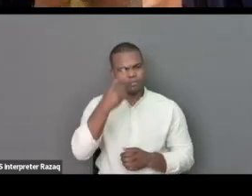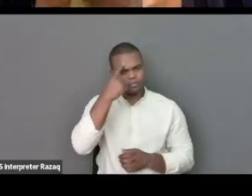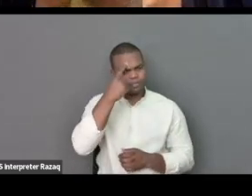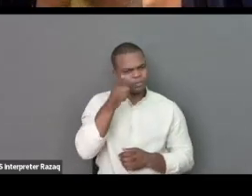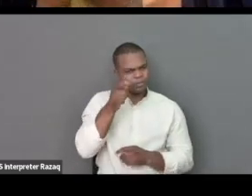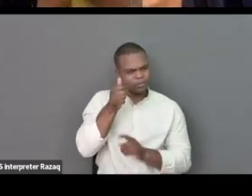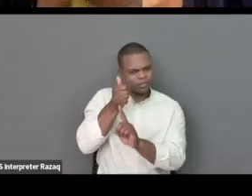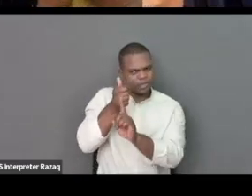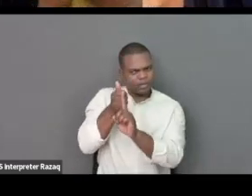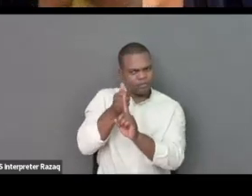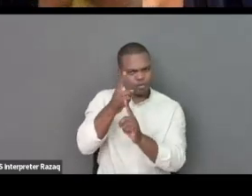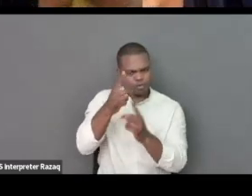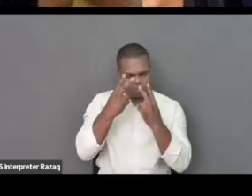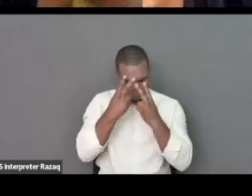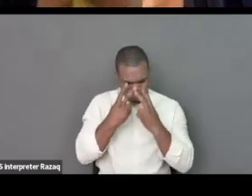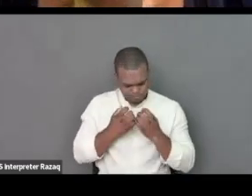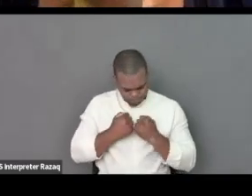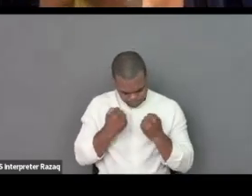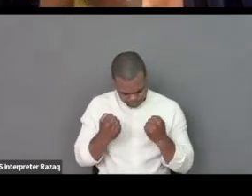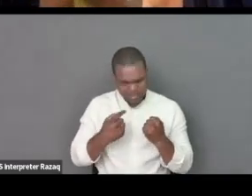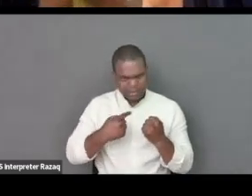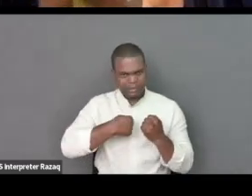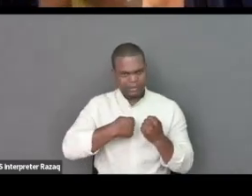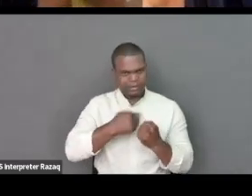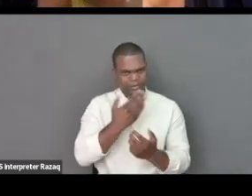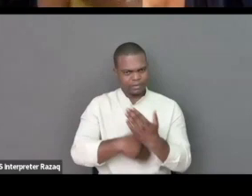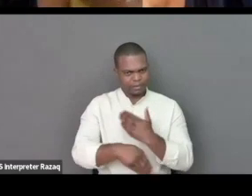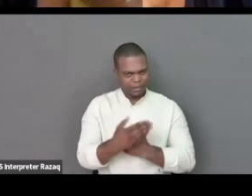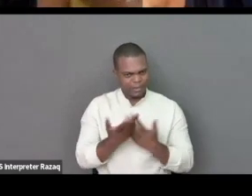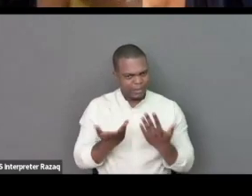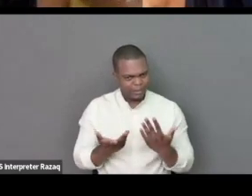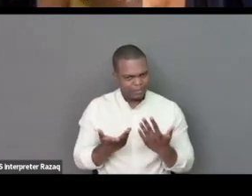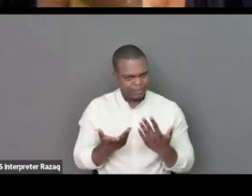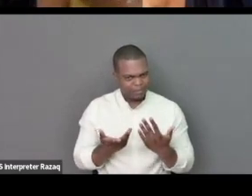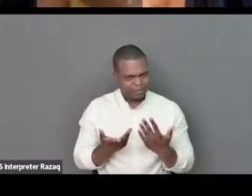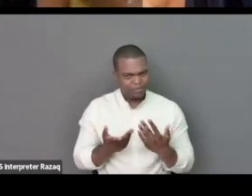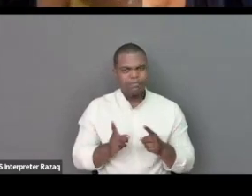you can put the poll up here so you can respond